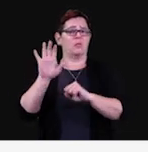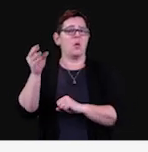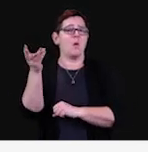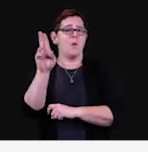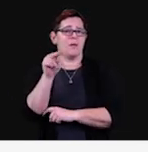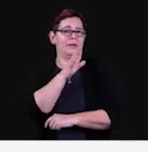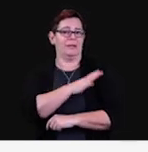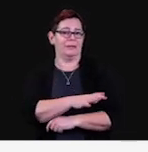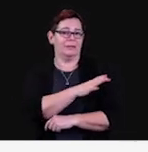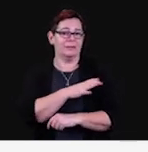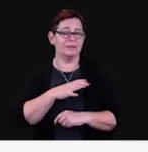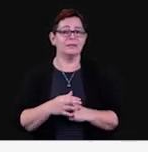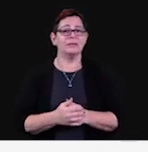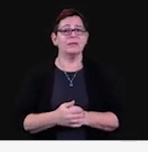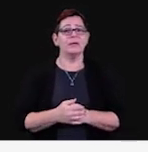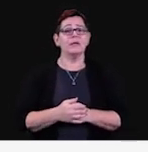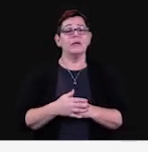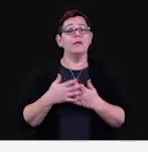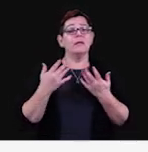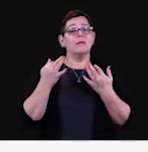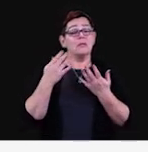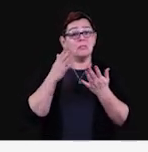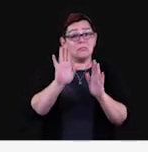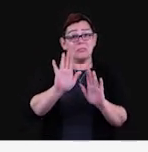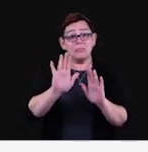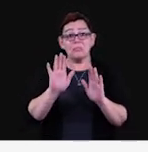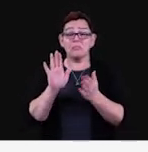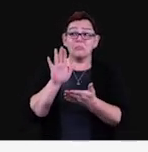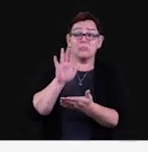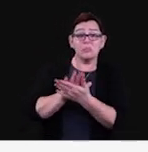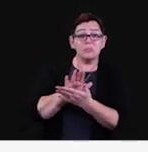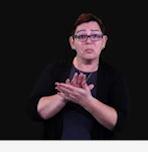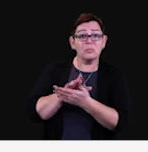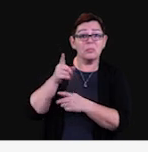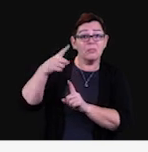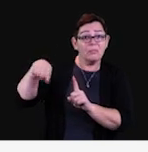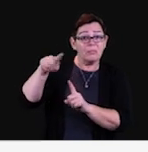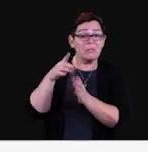If your educational institution is interested in hosting its own clinic